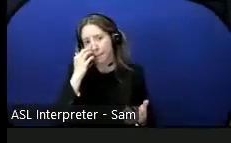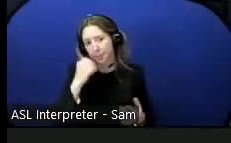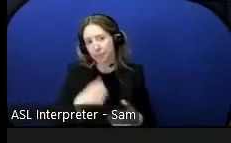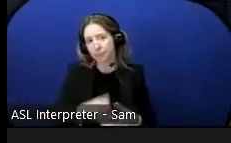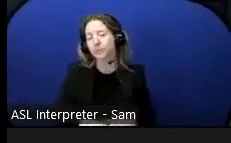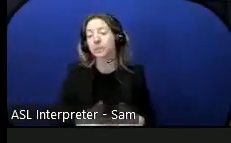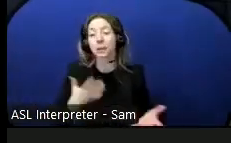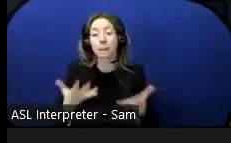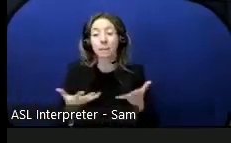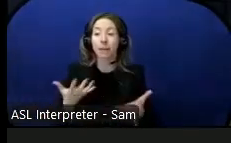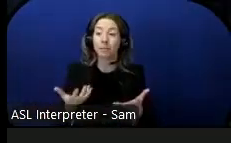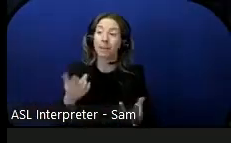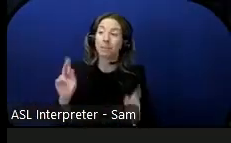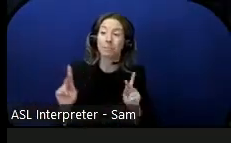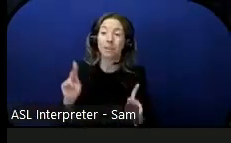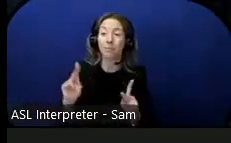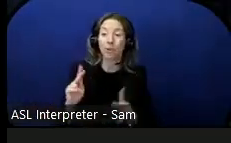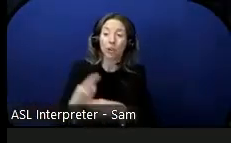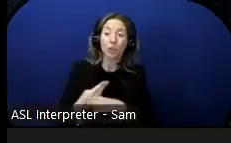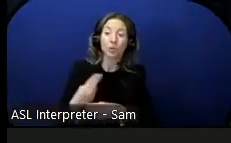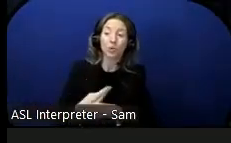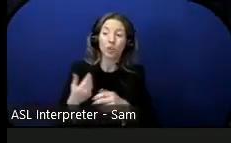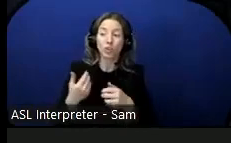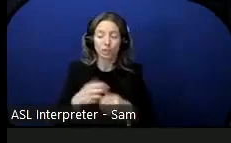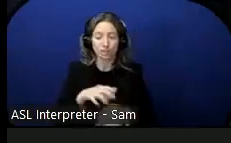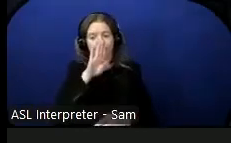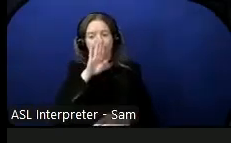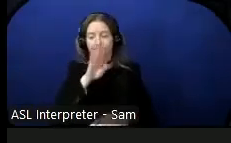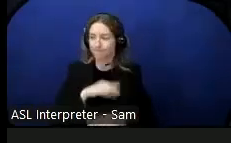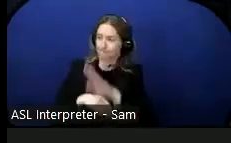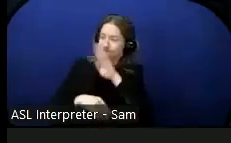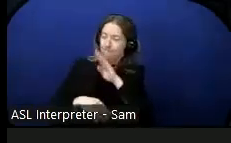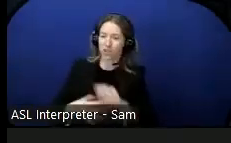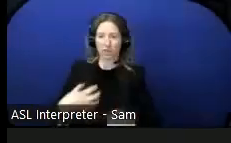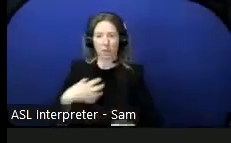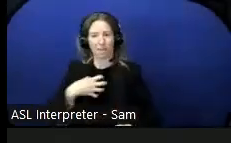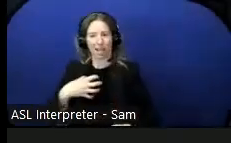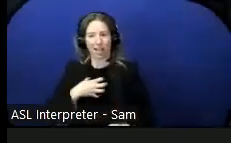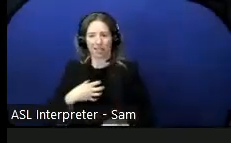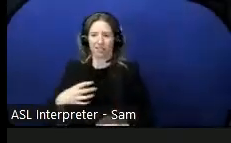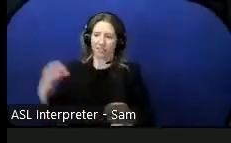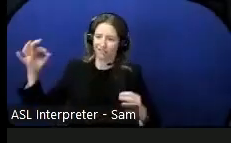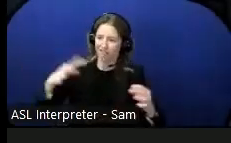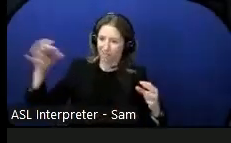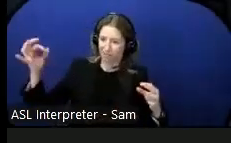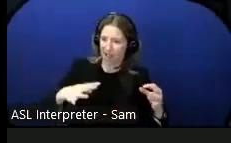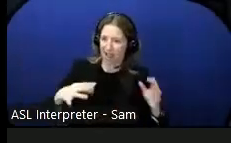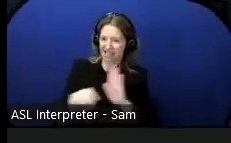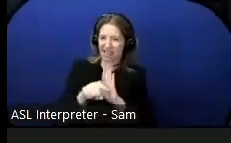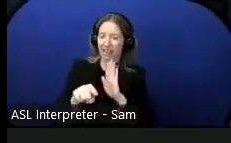you want to get a gauge of where you are. This might also include doing some audit work. You want to establish a budget,